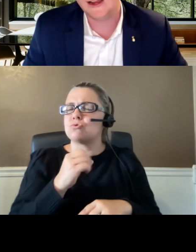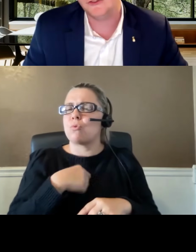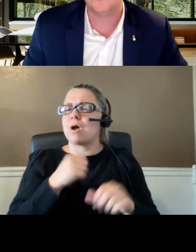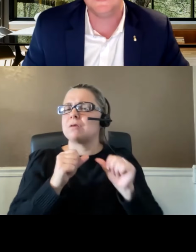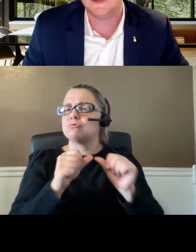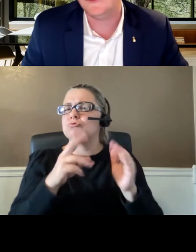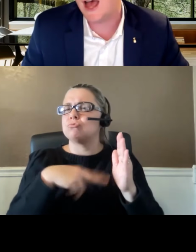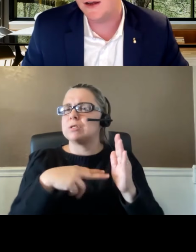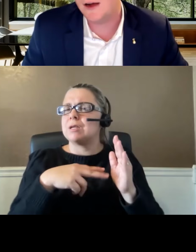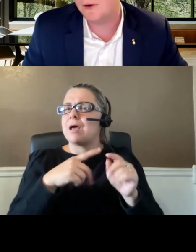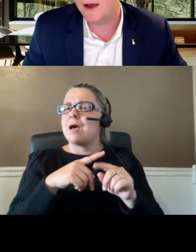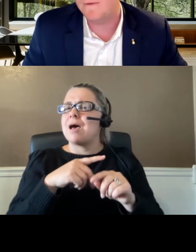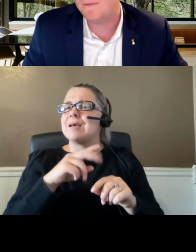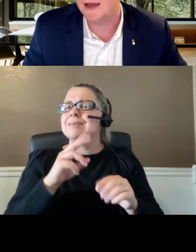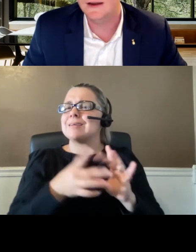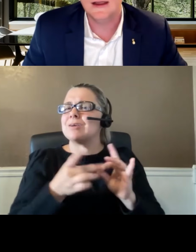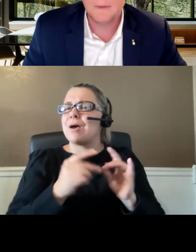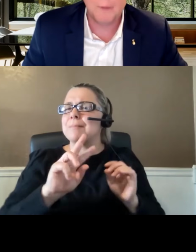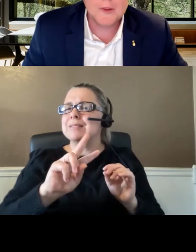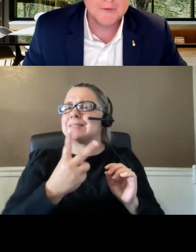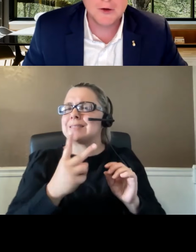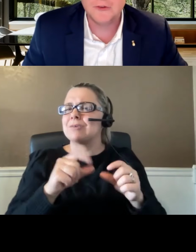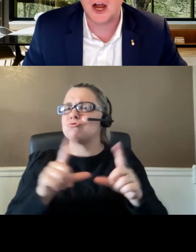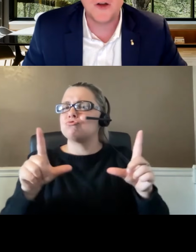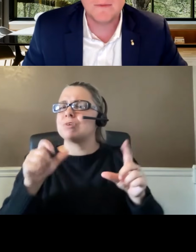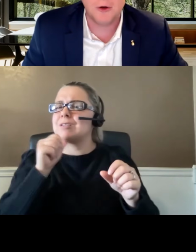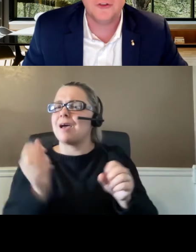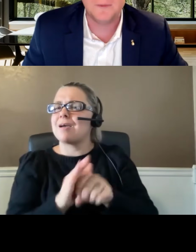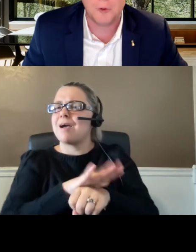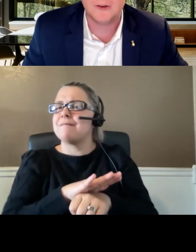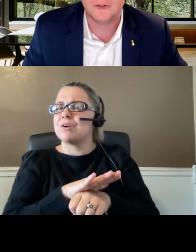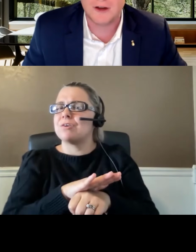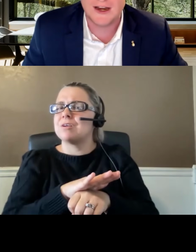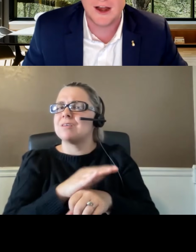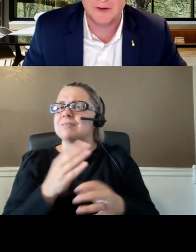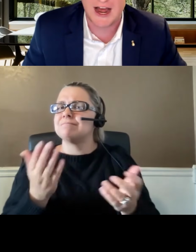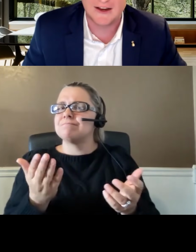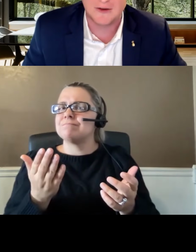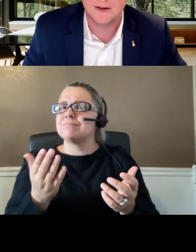second screen is not covered by the VPAT. Both of those are the most important screen of a document.